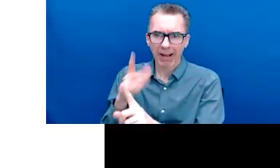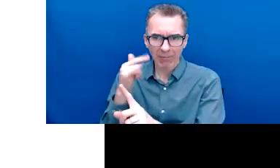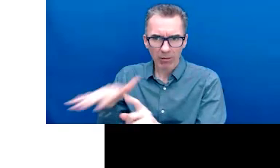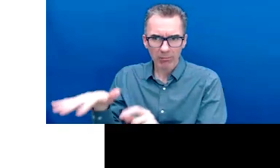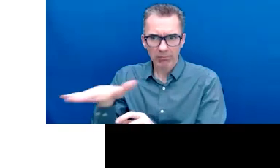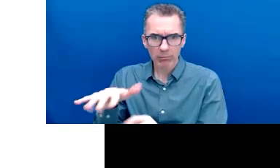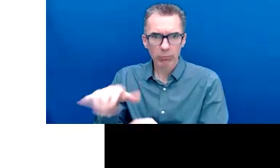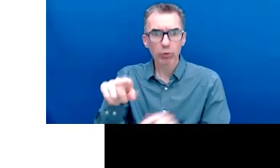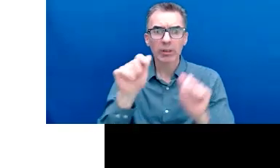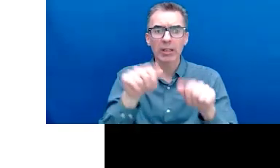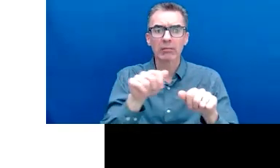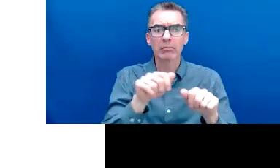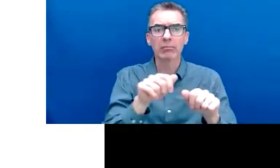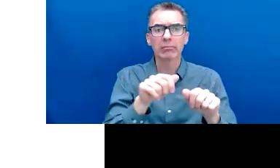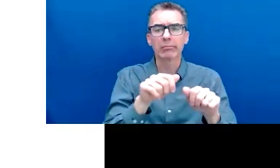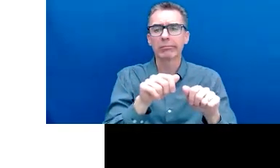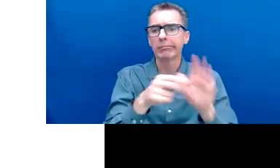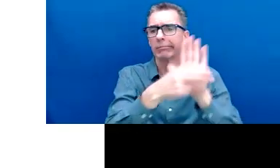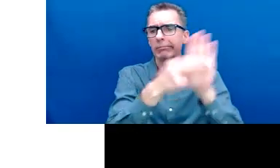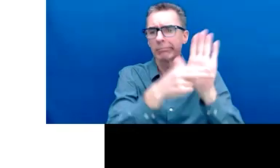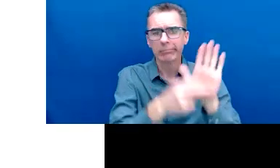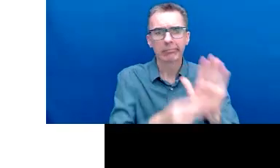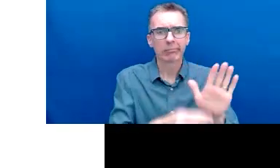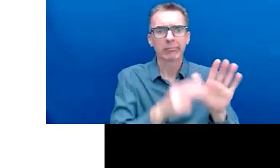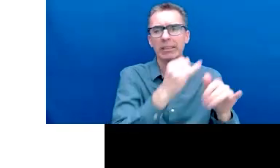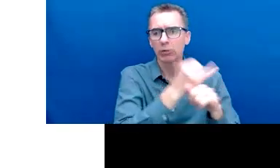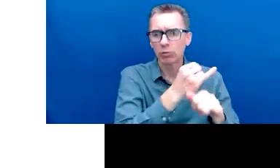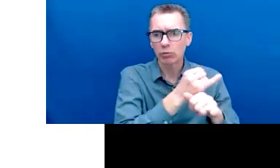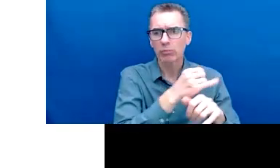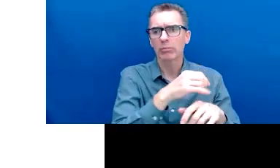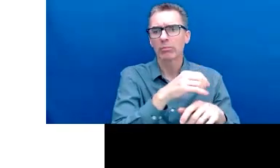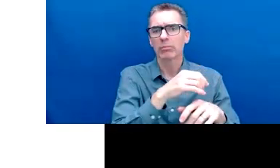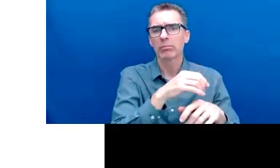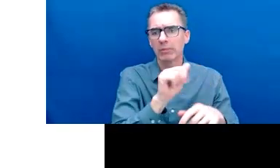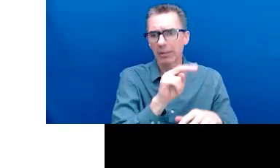and titles, that include ancillaries. And we go looking at it.